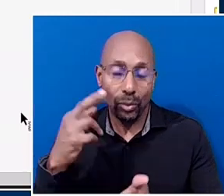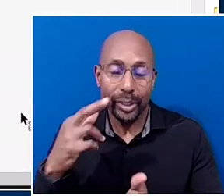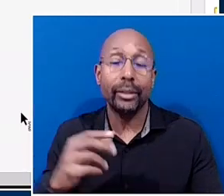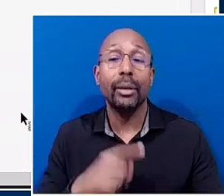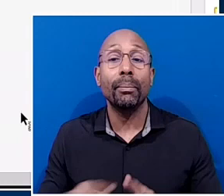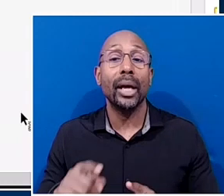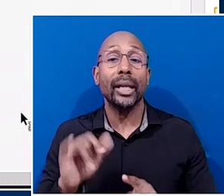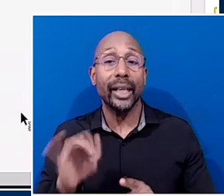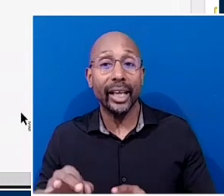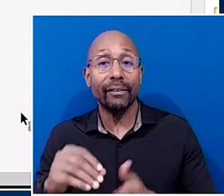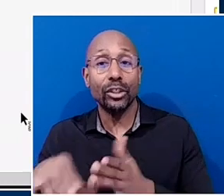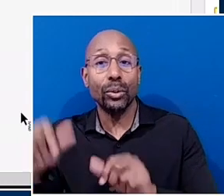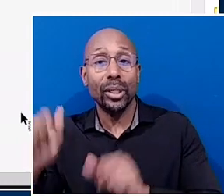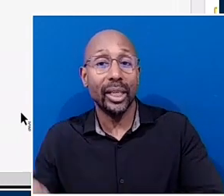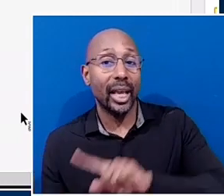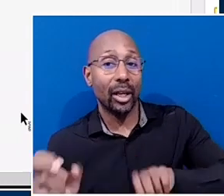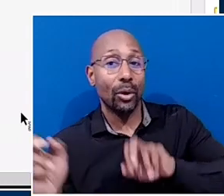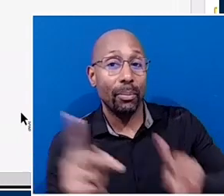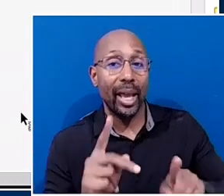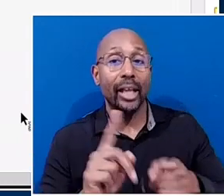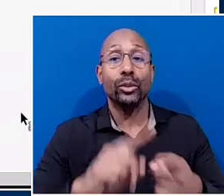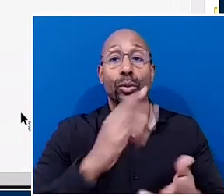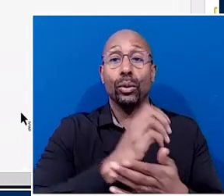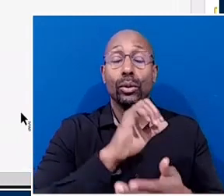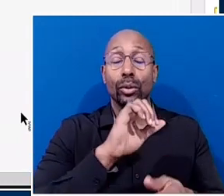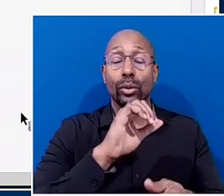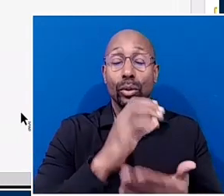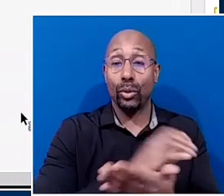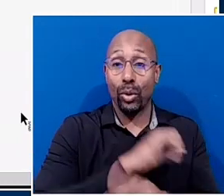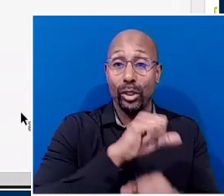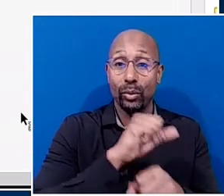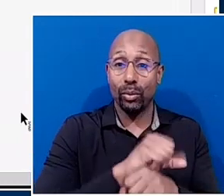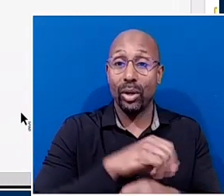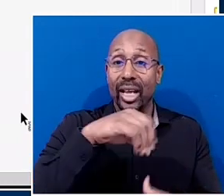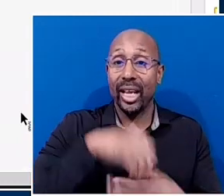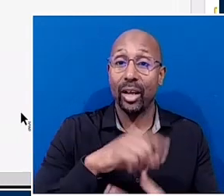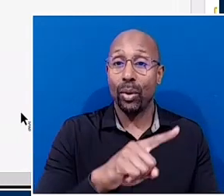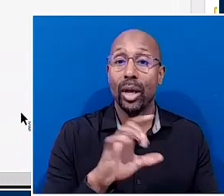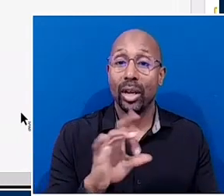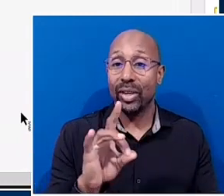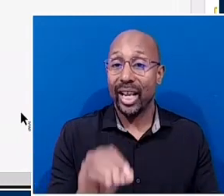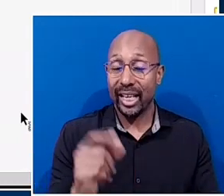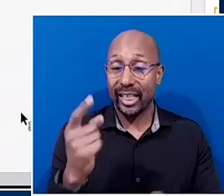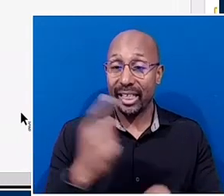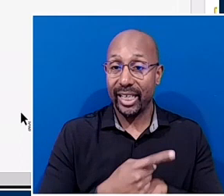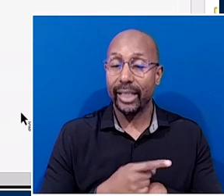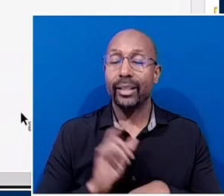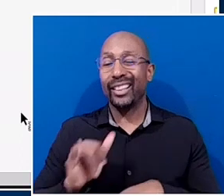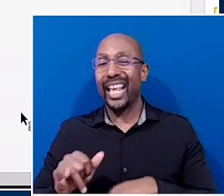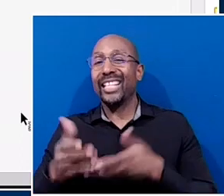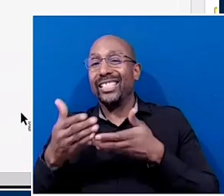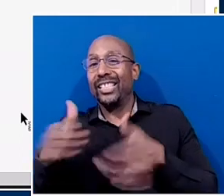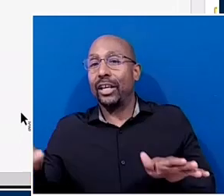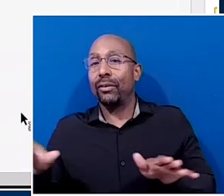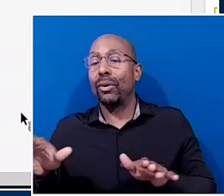coursework within 180 days, which is the time limit for leaves of absence overall, the student could resume without being